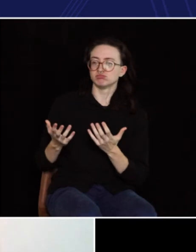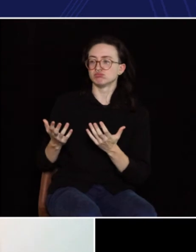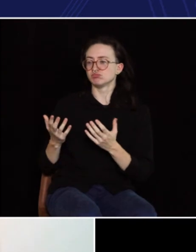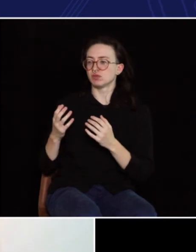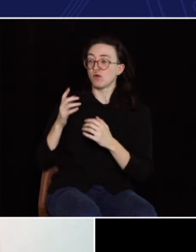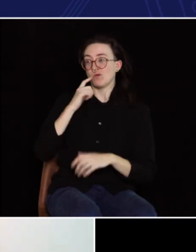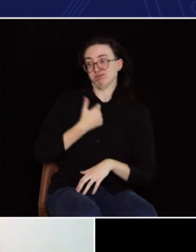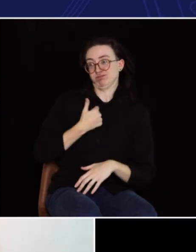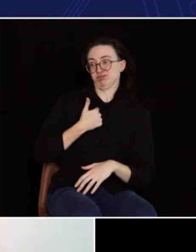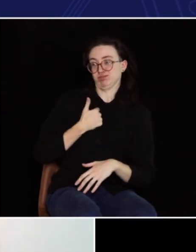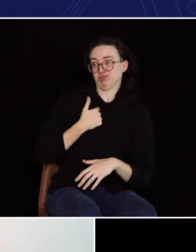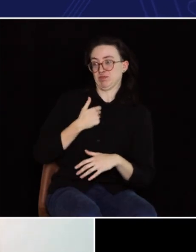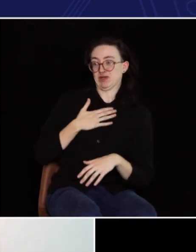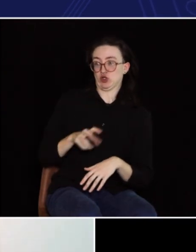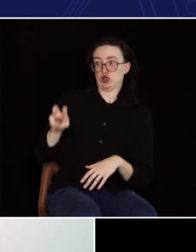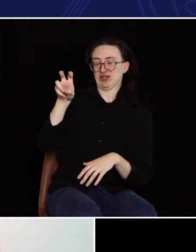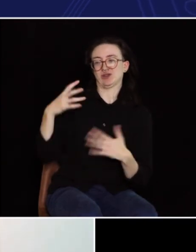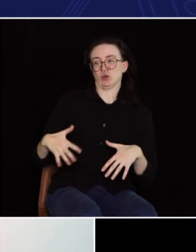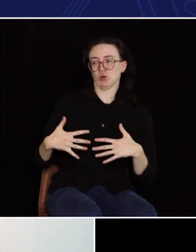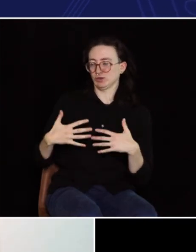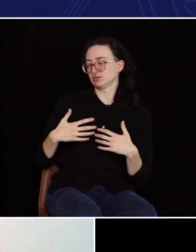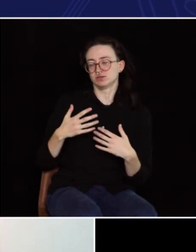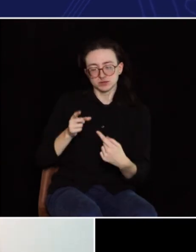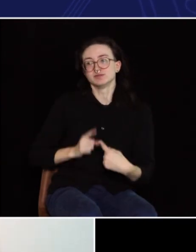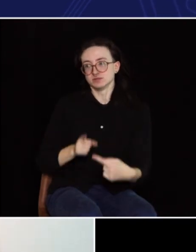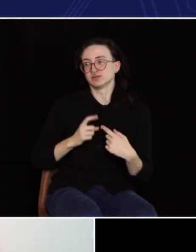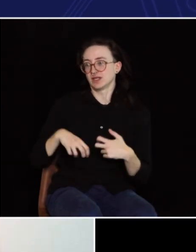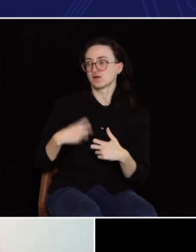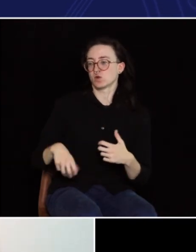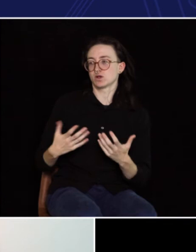In the beginning it was -- it was very difficult.